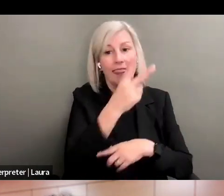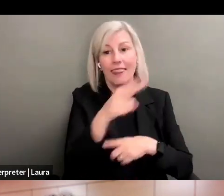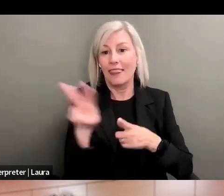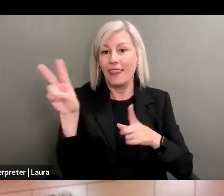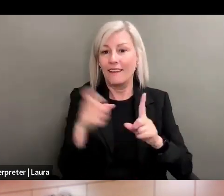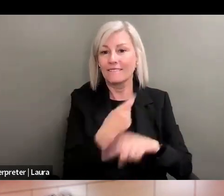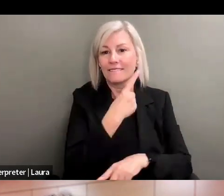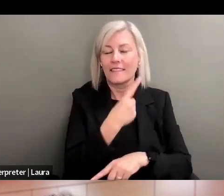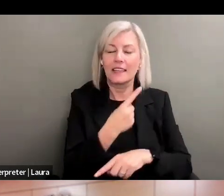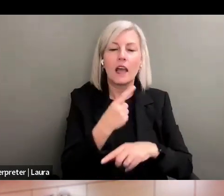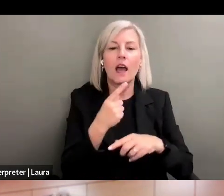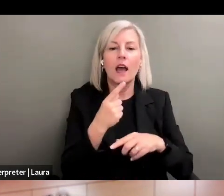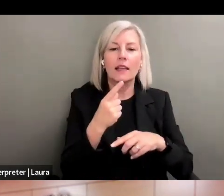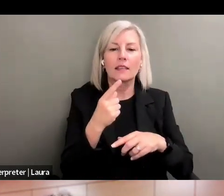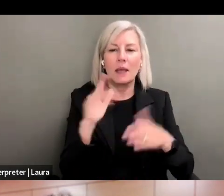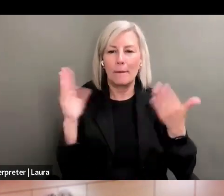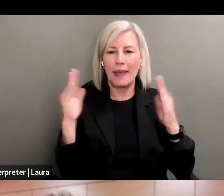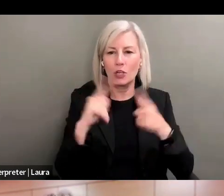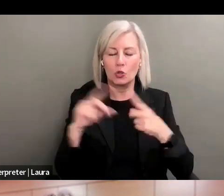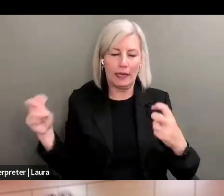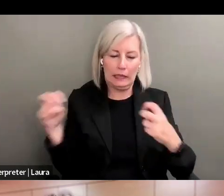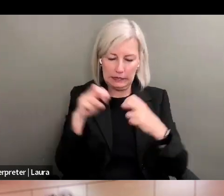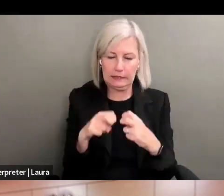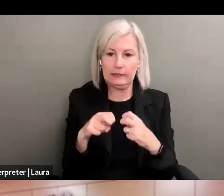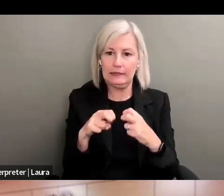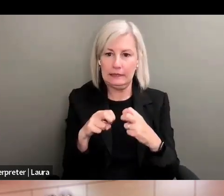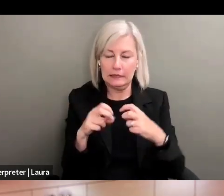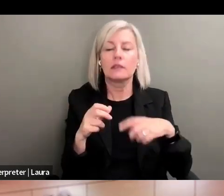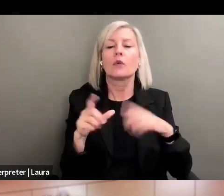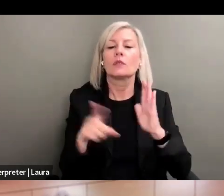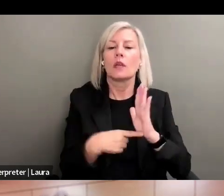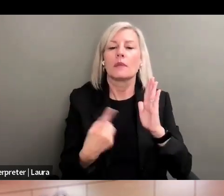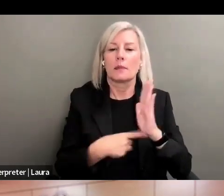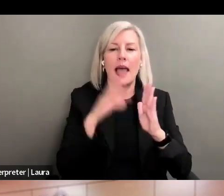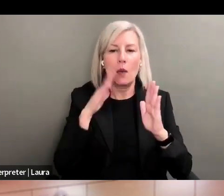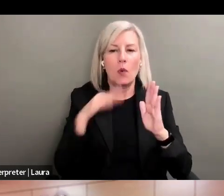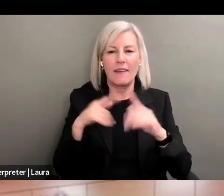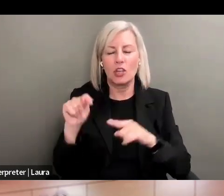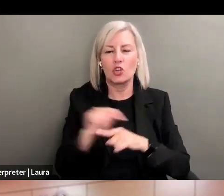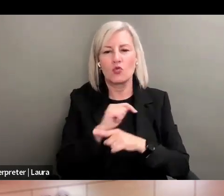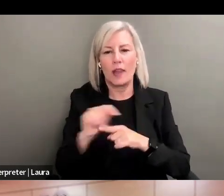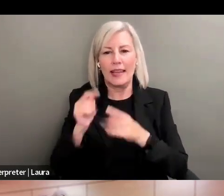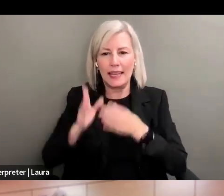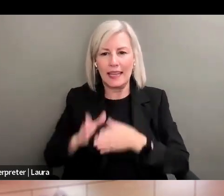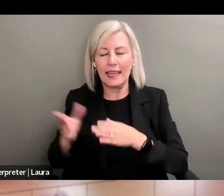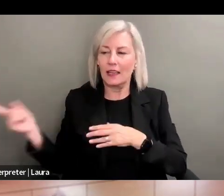you're right next to them. So sometimes I'll have a trainee come over with me and either serve in the role as being